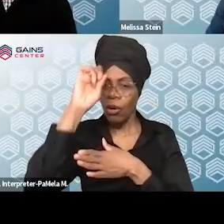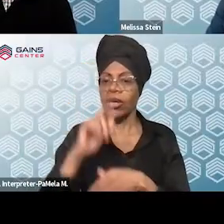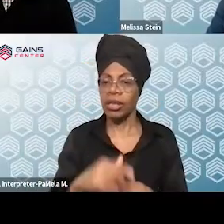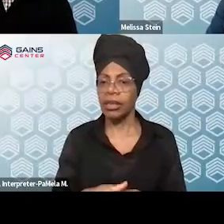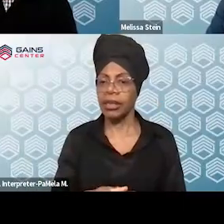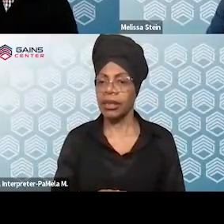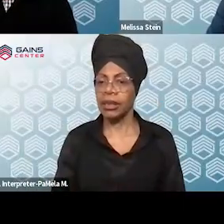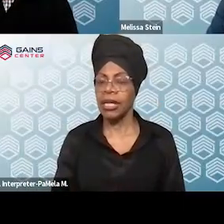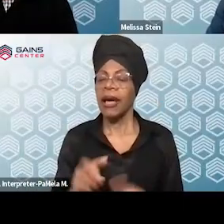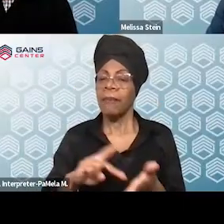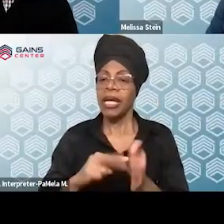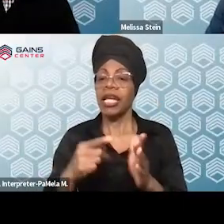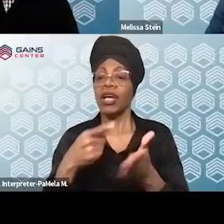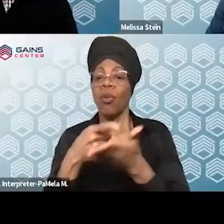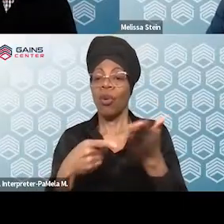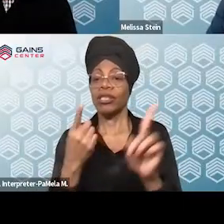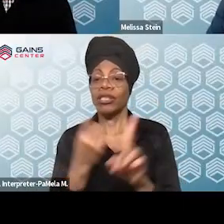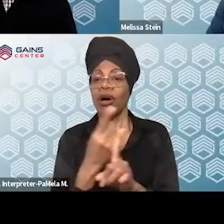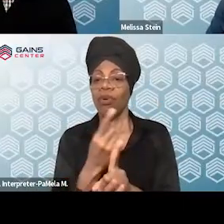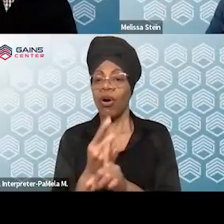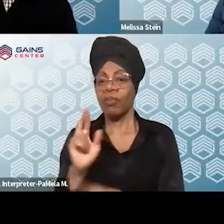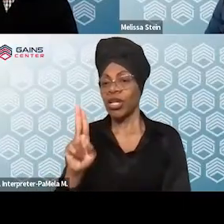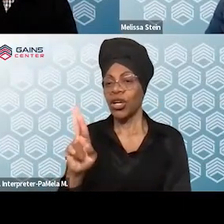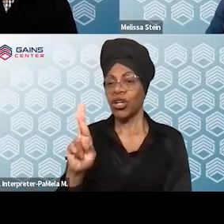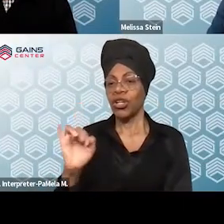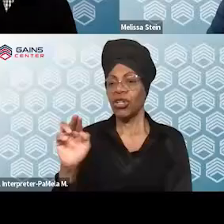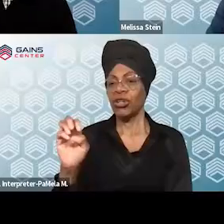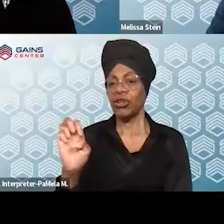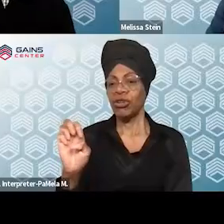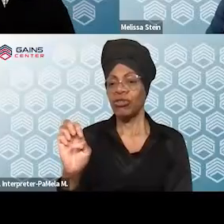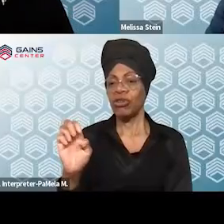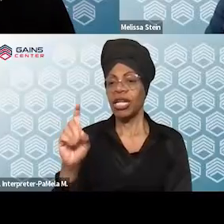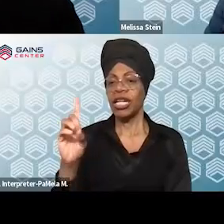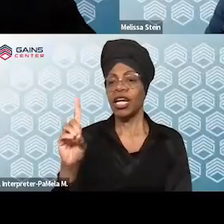what's appropriate around urine drug testing for folks who have experienced trauma